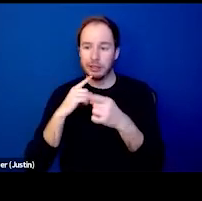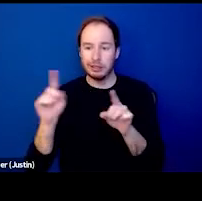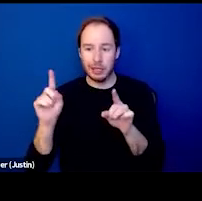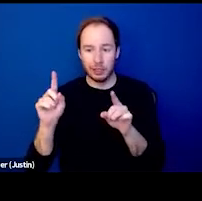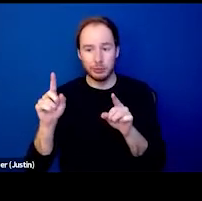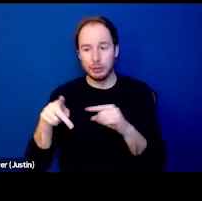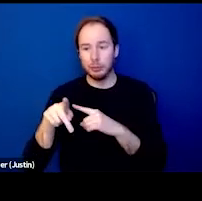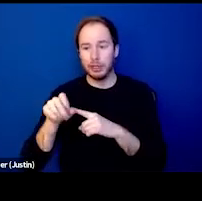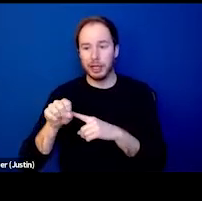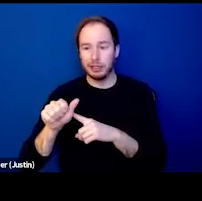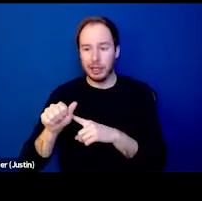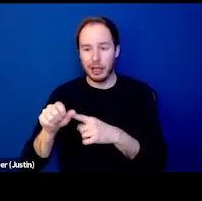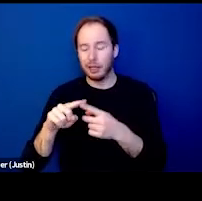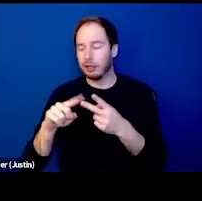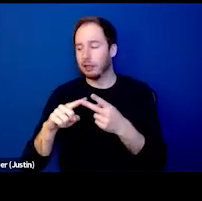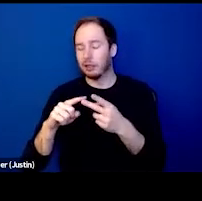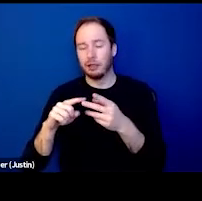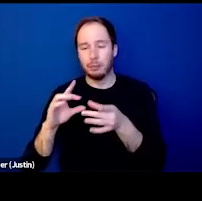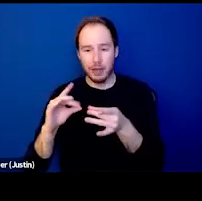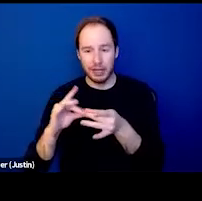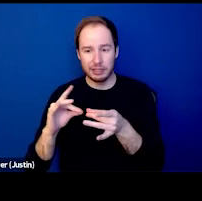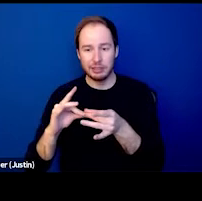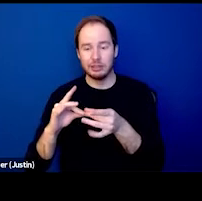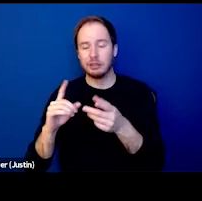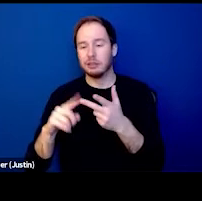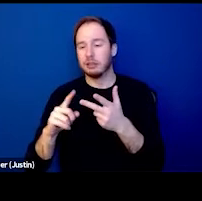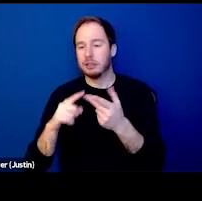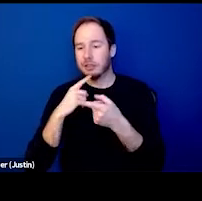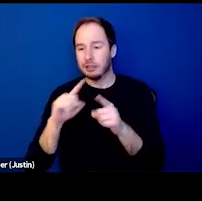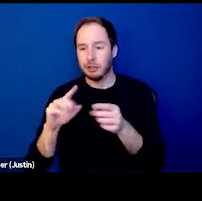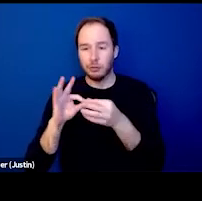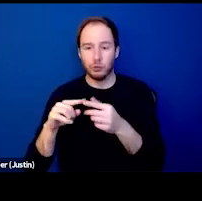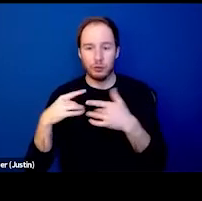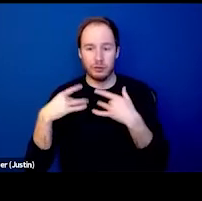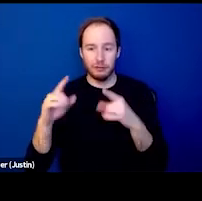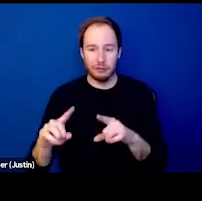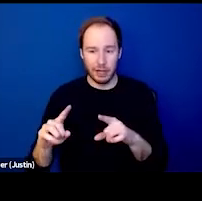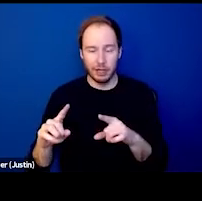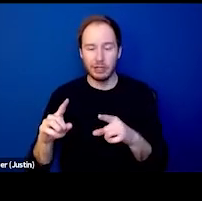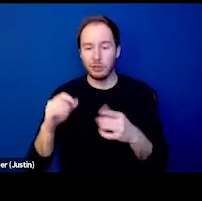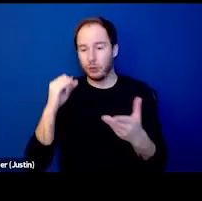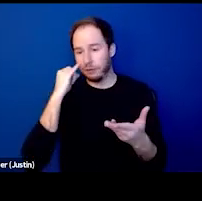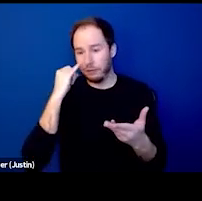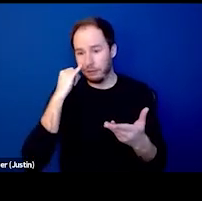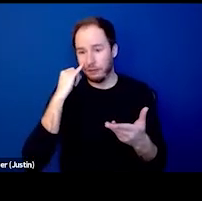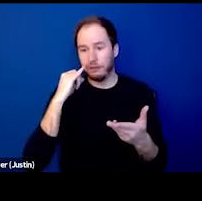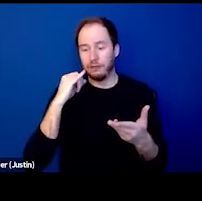any messaging announcements about events, so they're great to work with